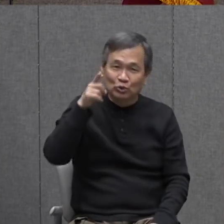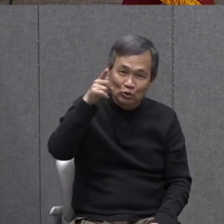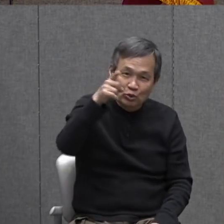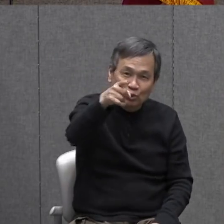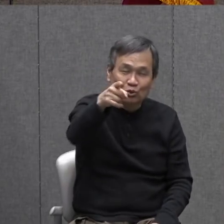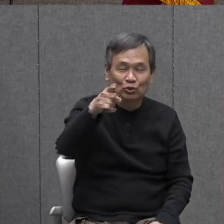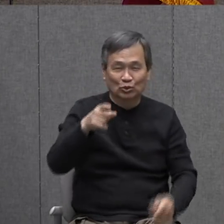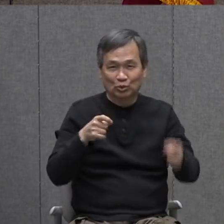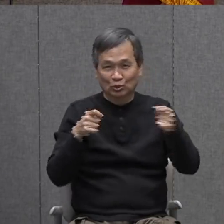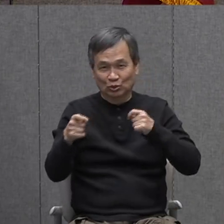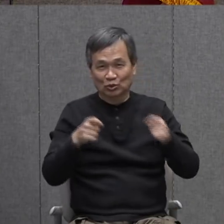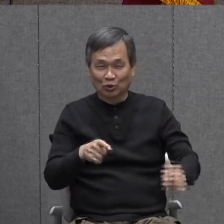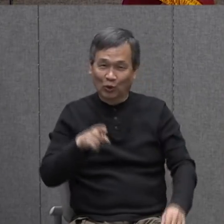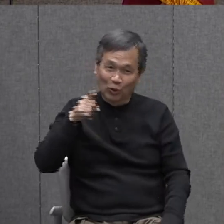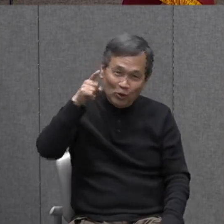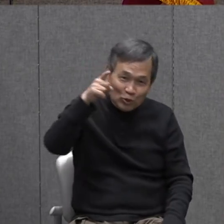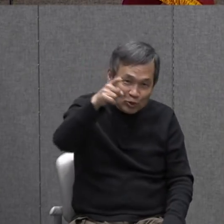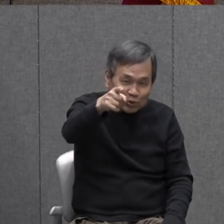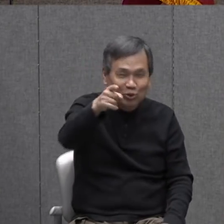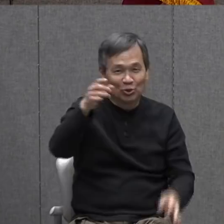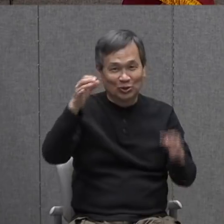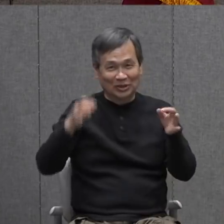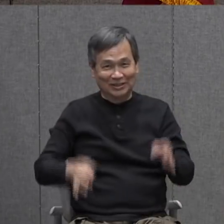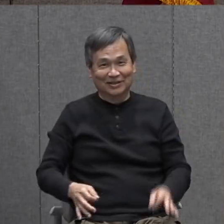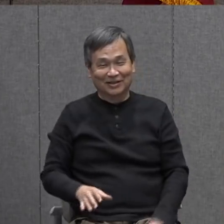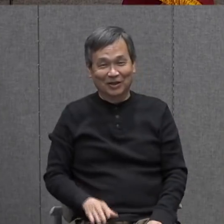You make the decisions about your artwork,